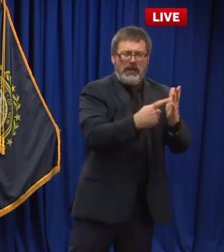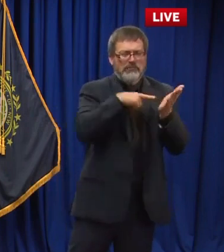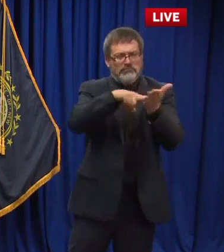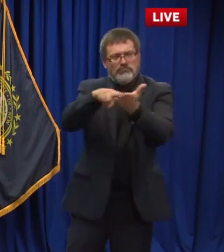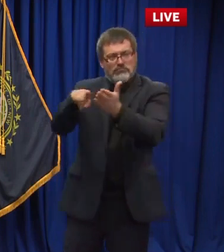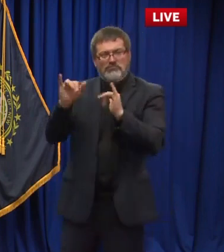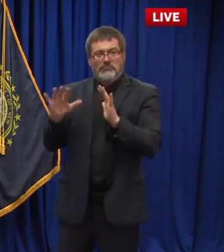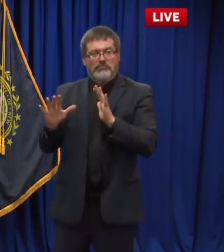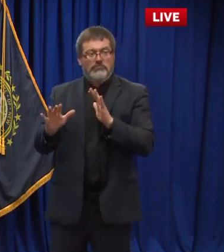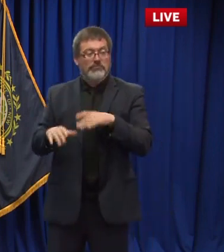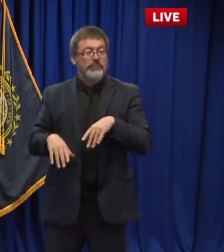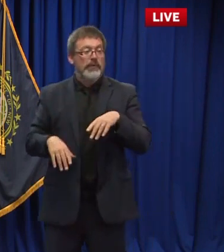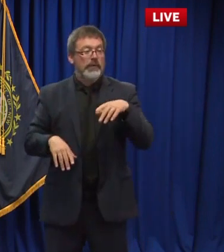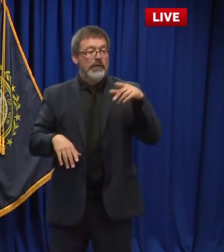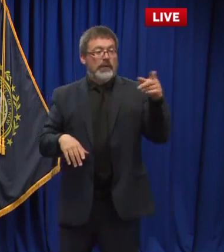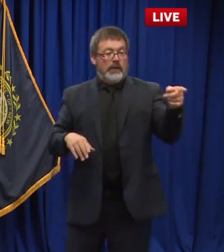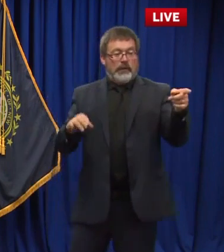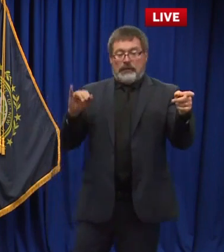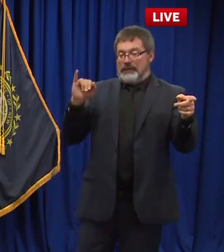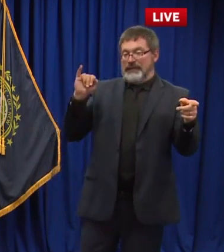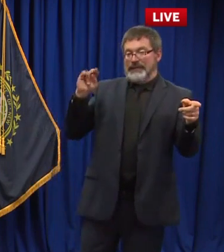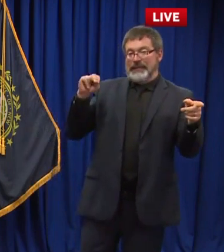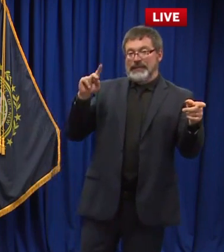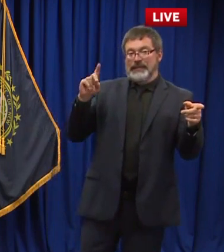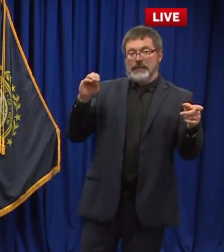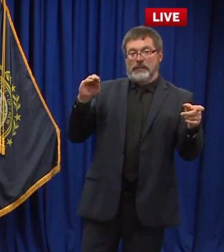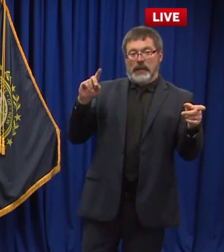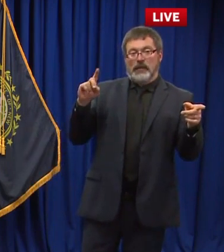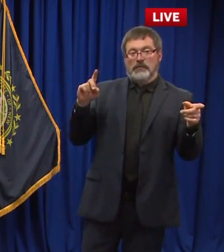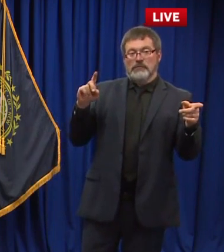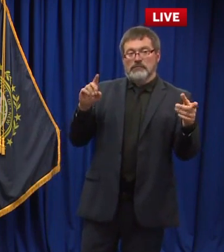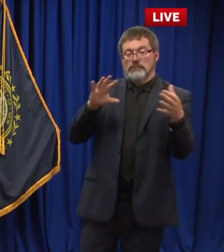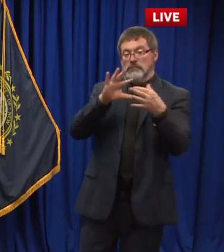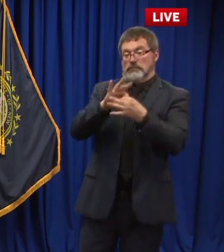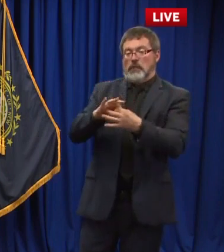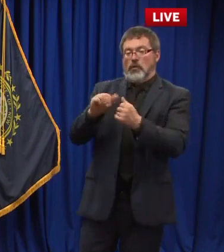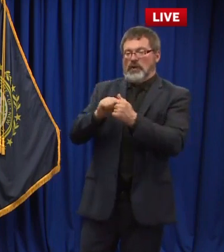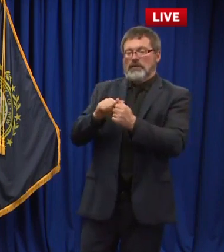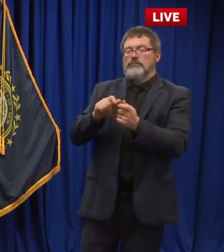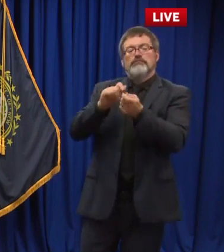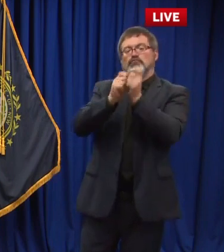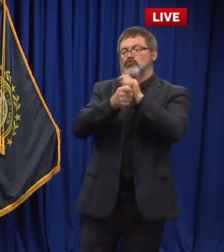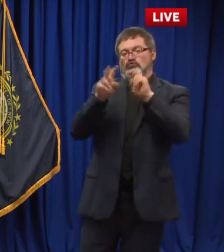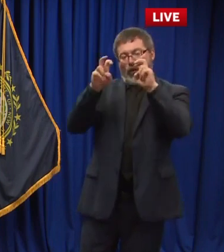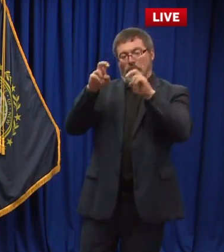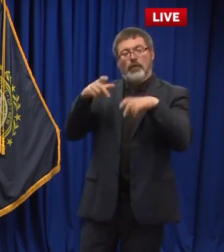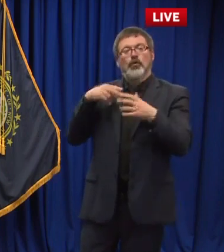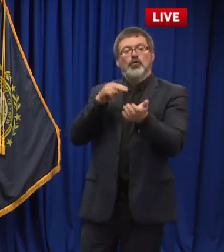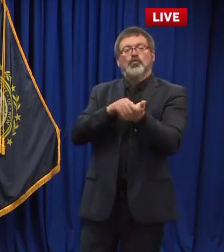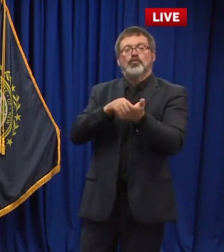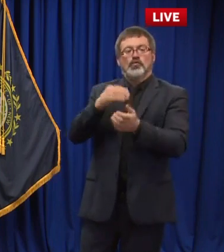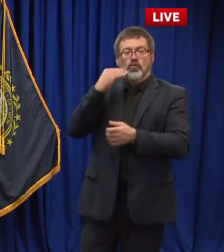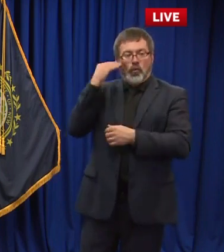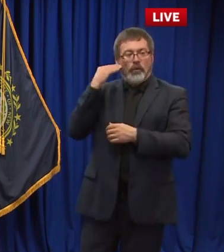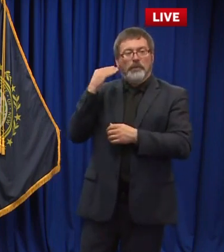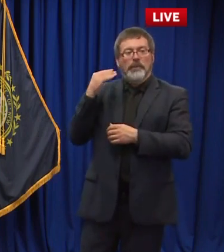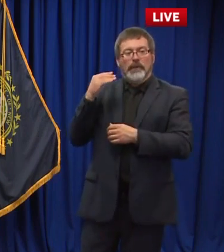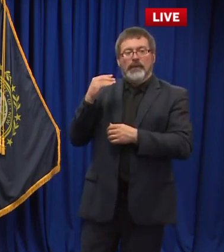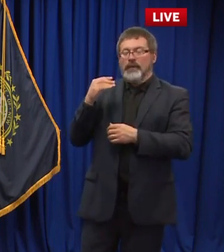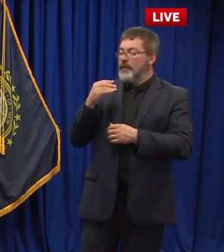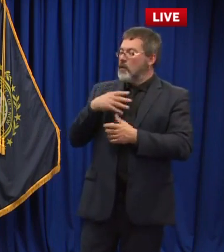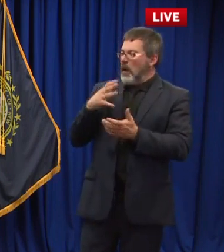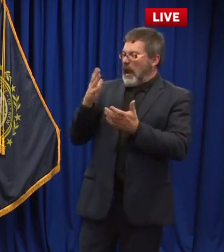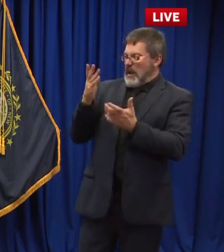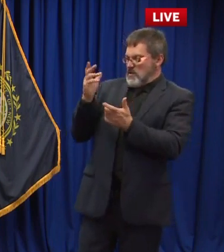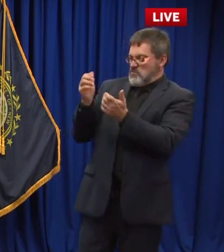RECOMMENDATIONS ROUND ISOLATIONS AND QUARANTINING THAT ARE POTENTIALLY EXPOSED.